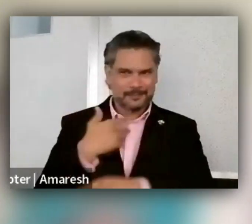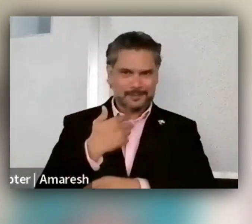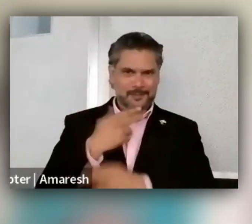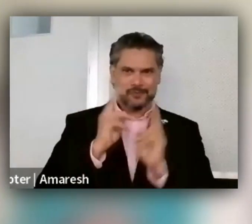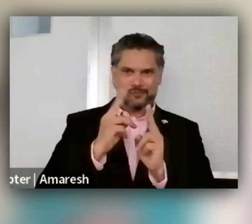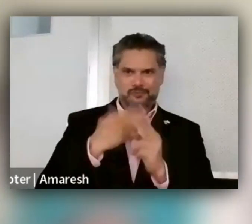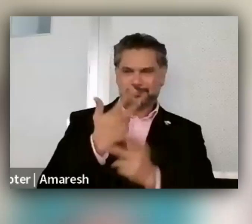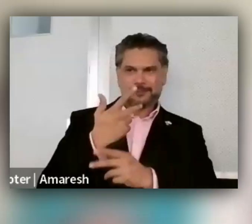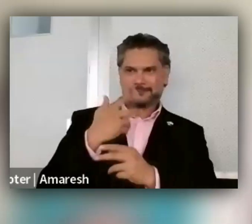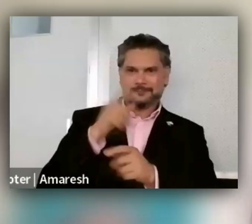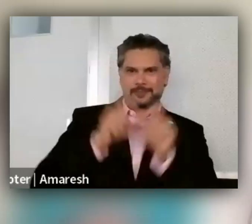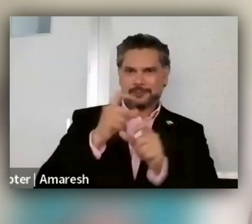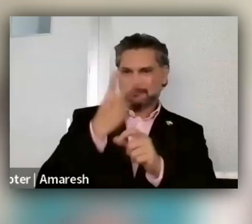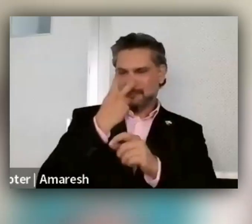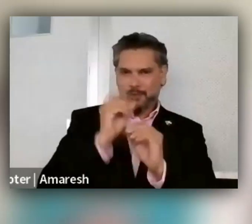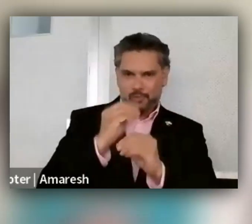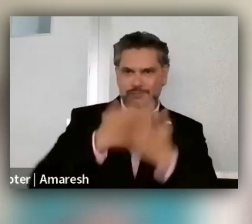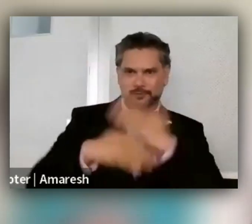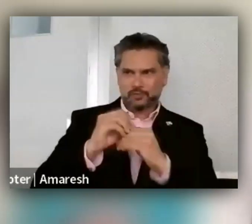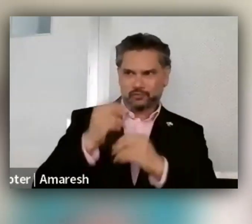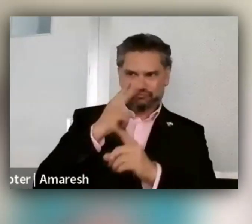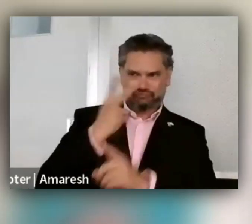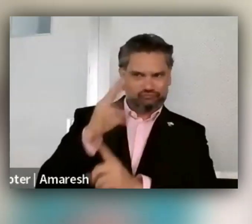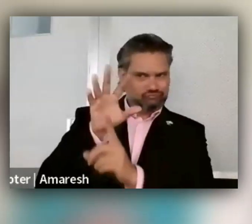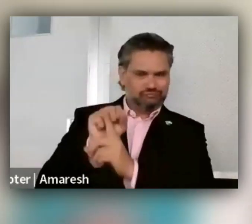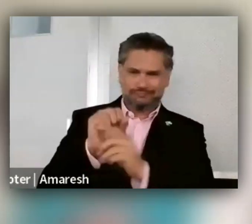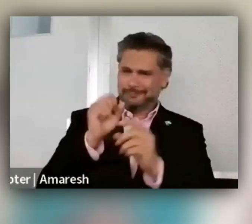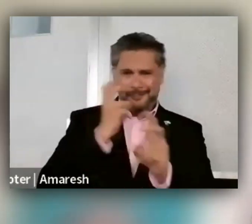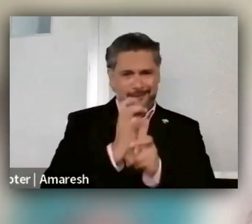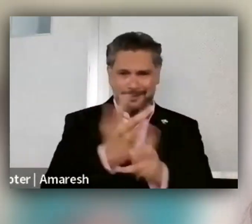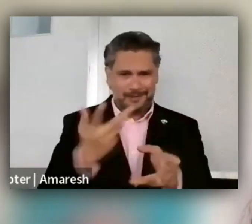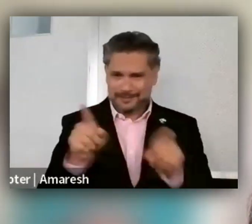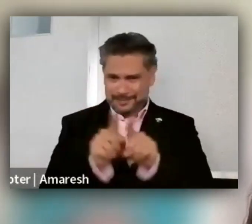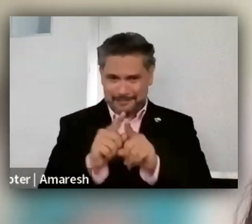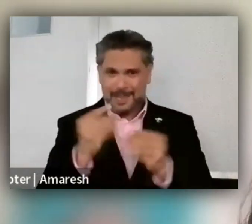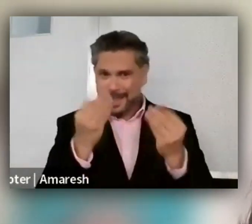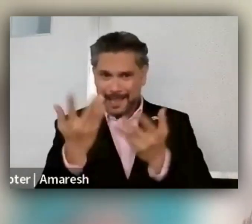And many, even sighted people, have trouble reading other people. So, that's an issue.